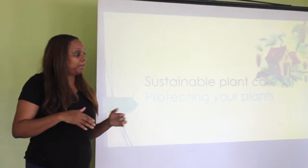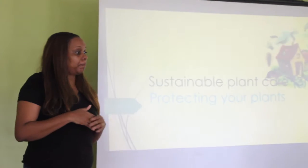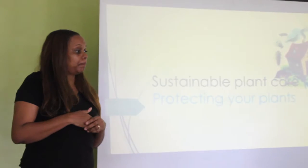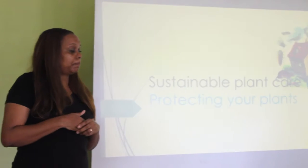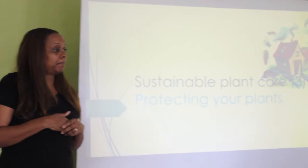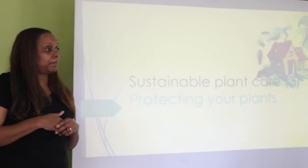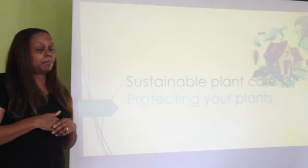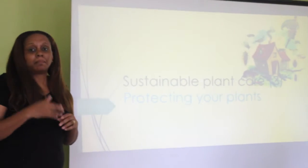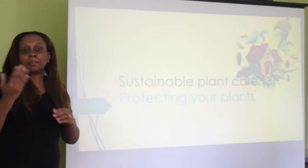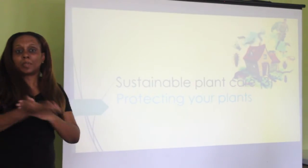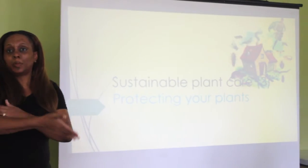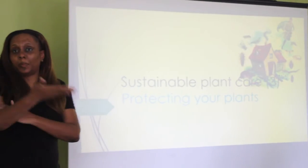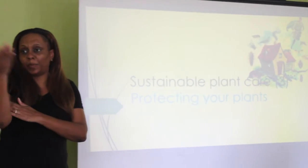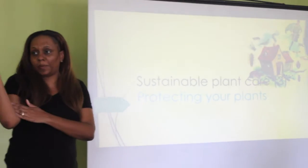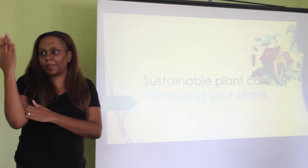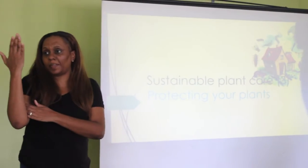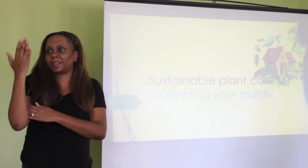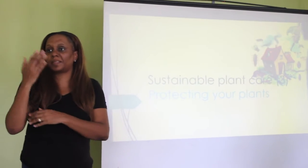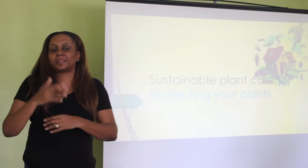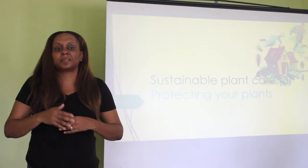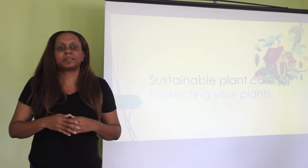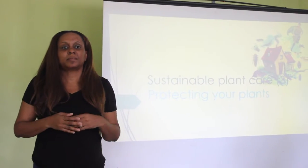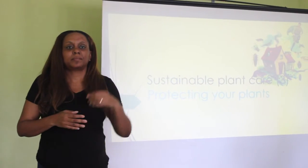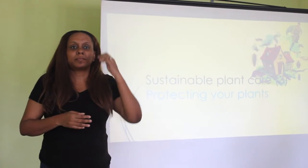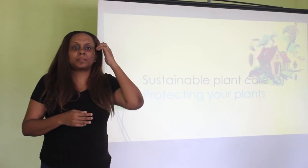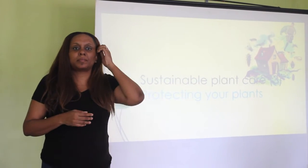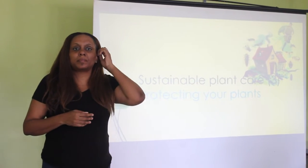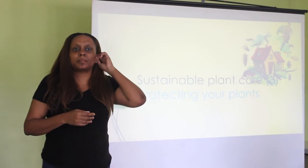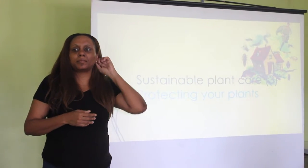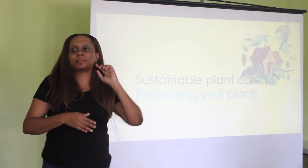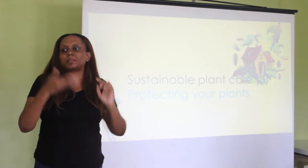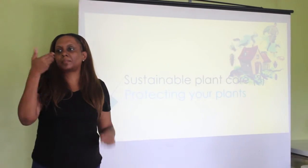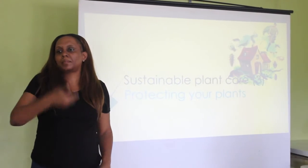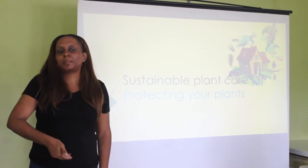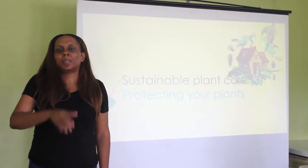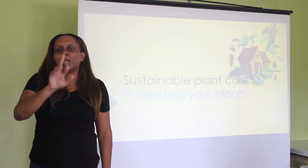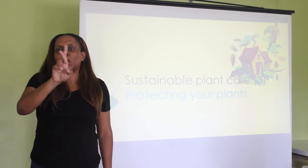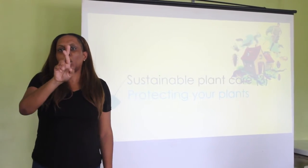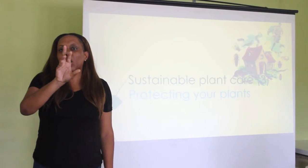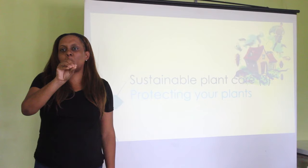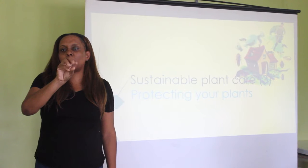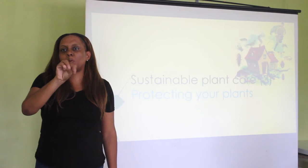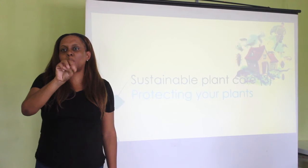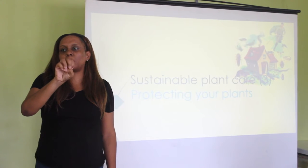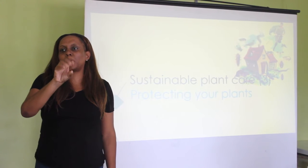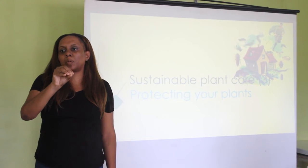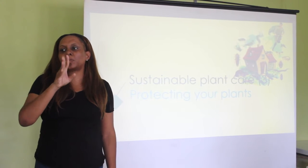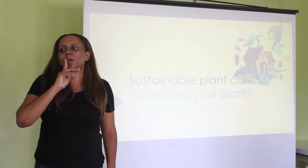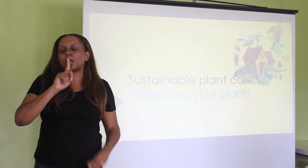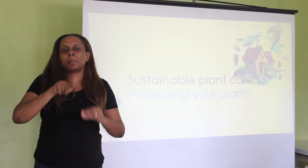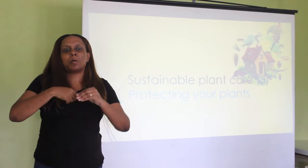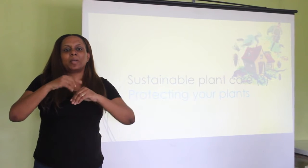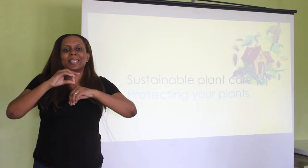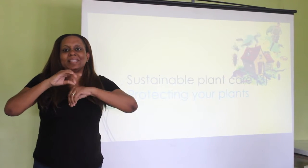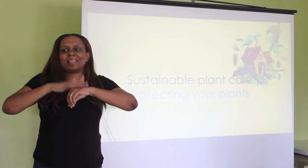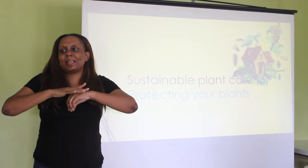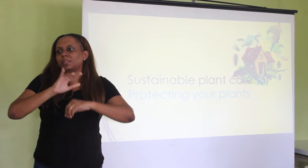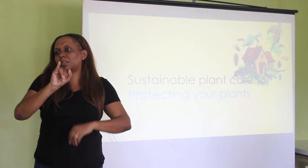good morning everyone i'm romeo and i'll be looking at insects managing insects and in fact